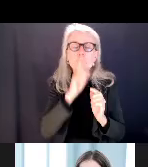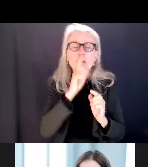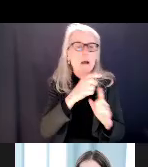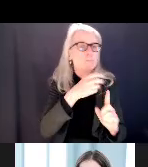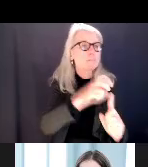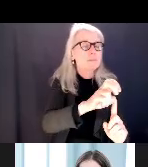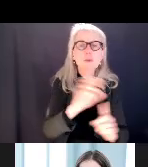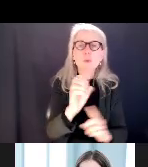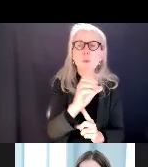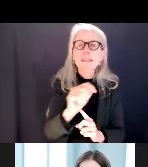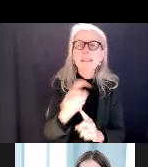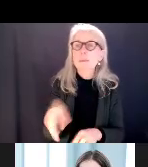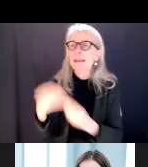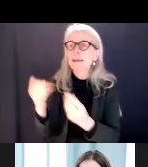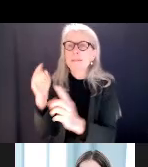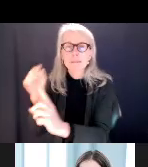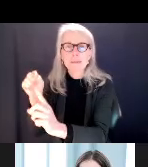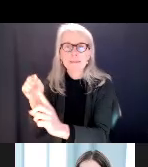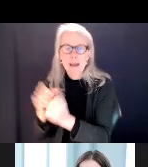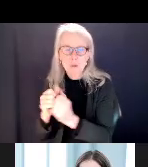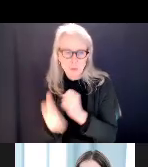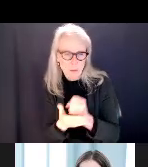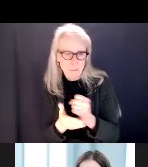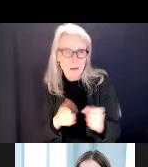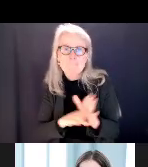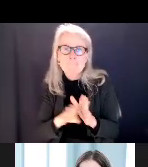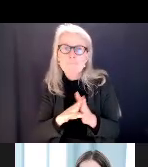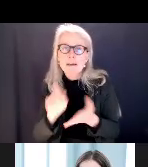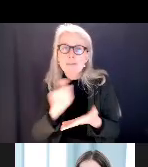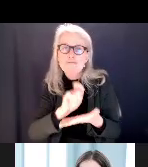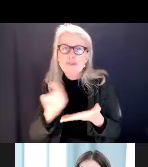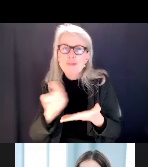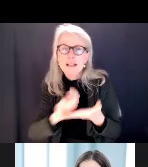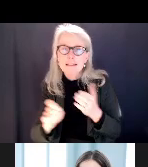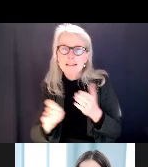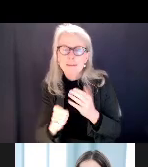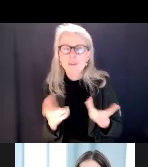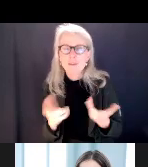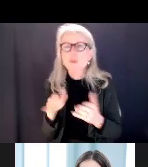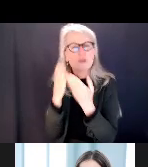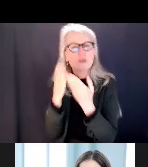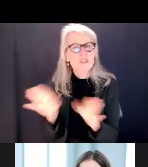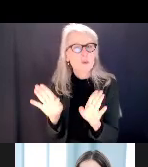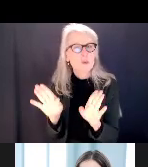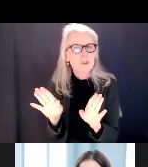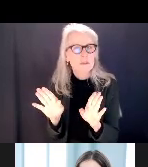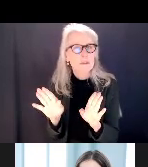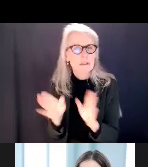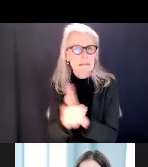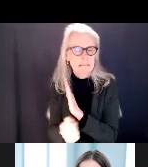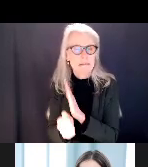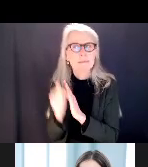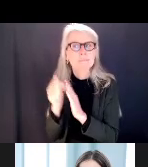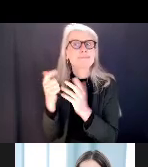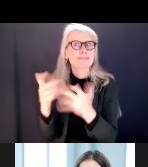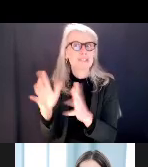happens. Um so that's it's kind of general skills. And then tier two is they would need more advanced